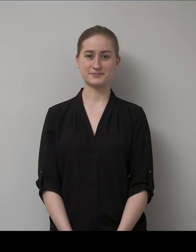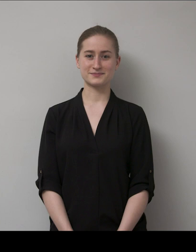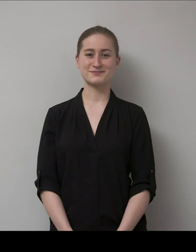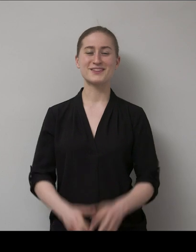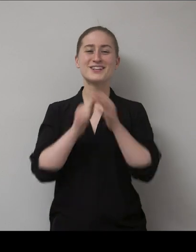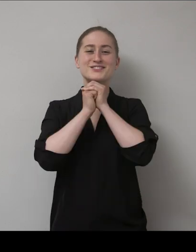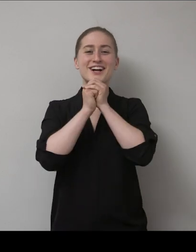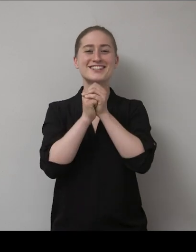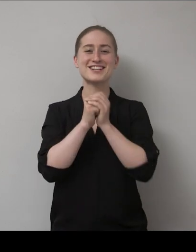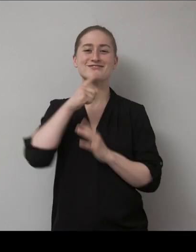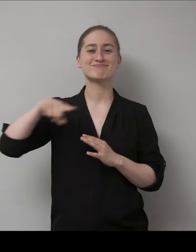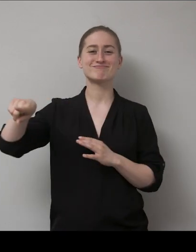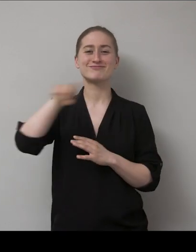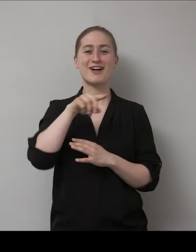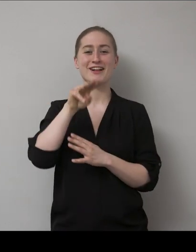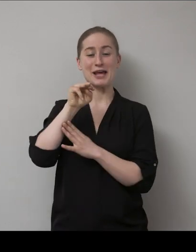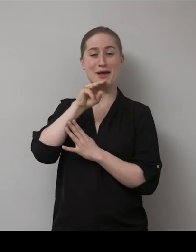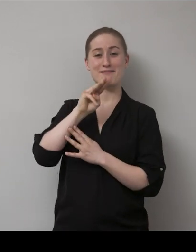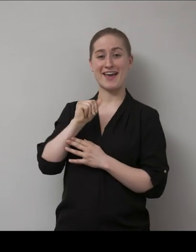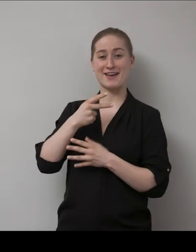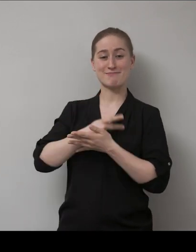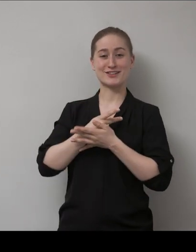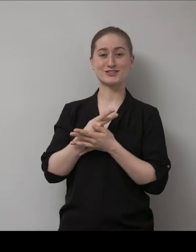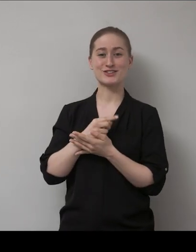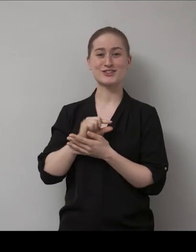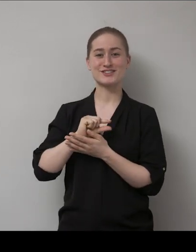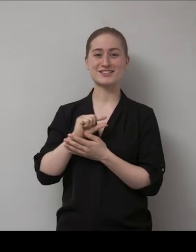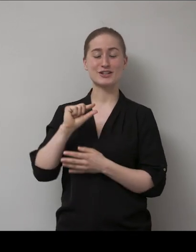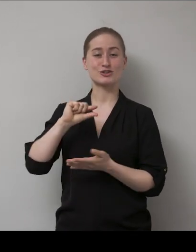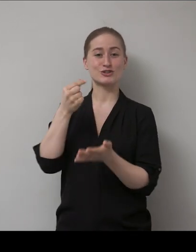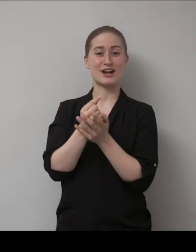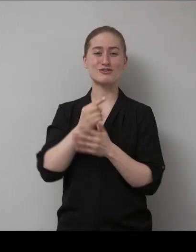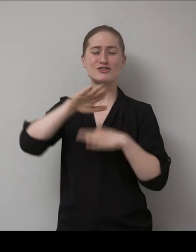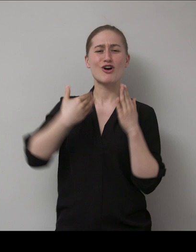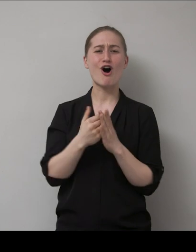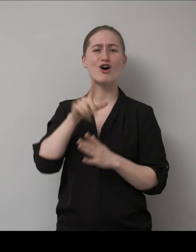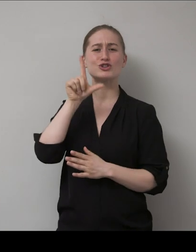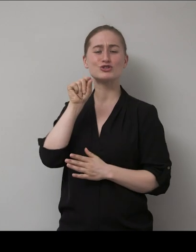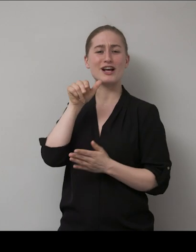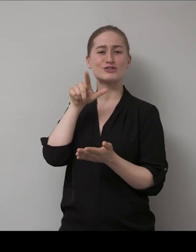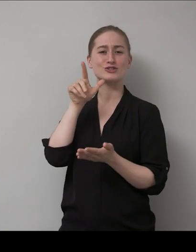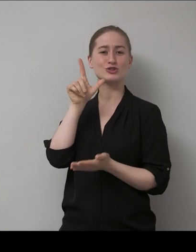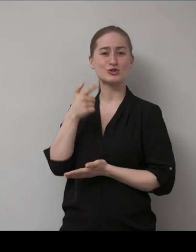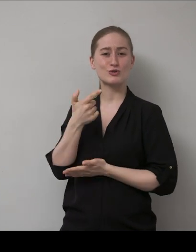Congratulations to all MA in Government graduates, and to all the 2021 AAP graduates.